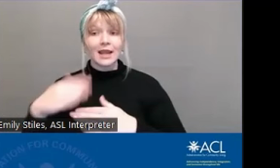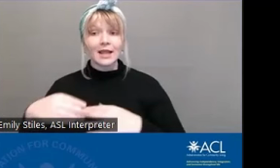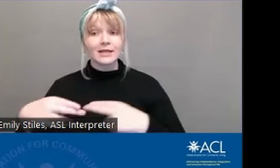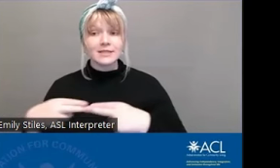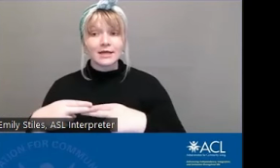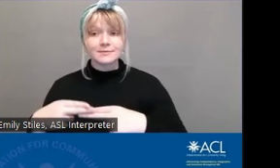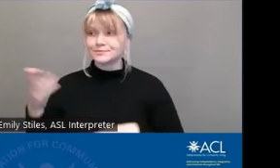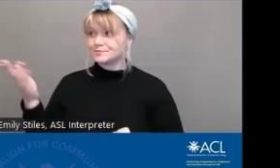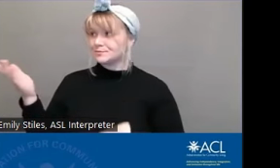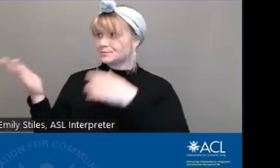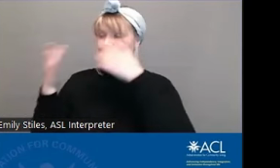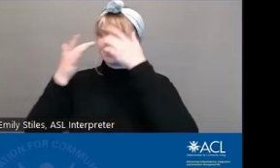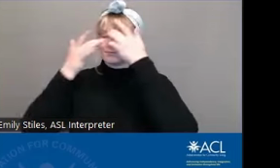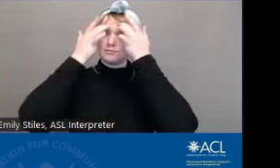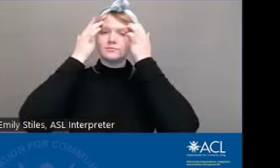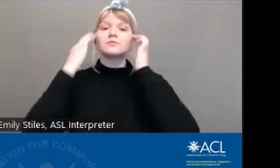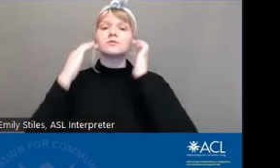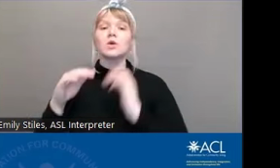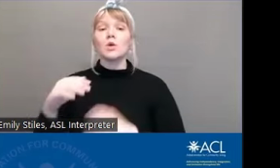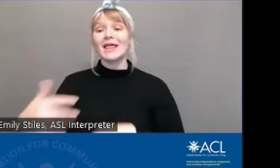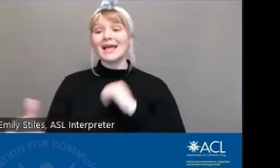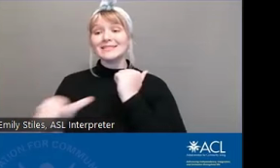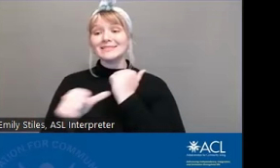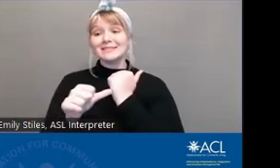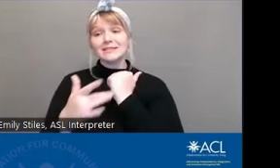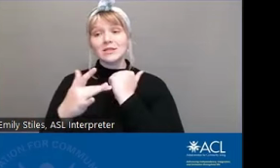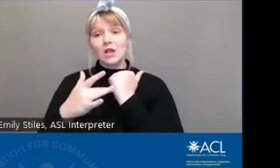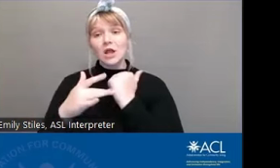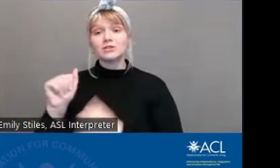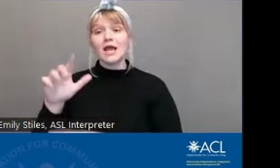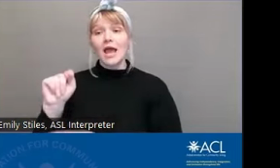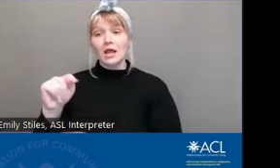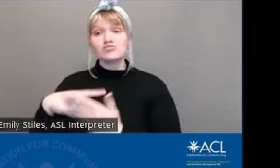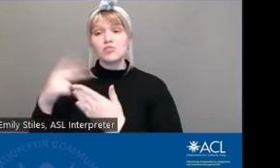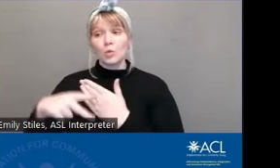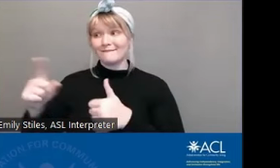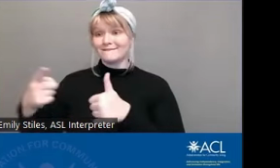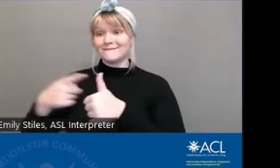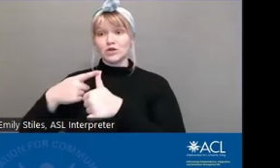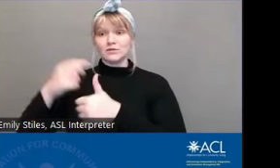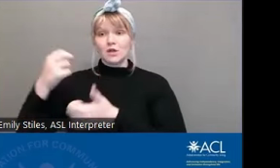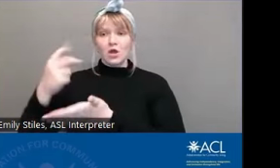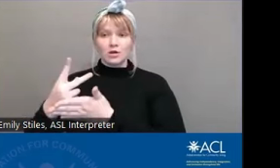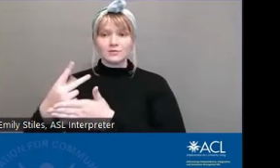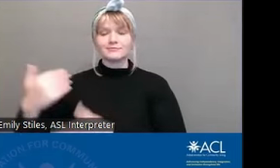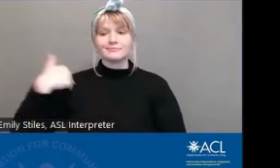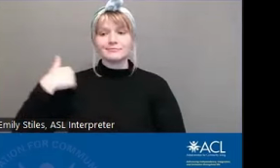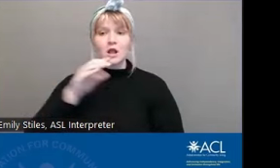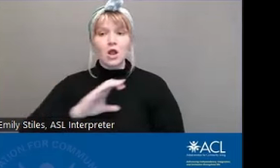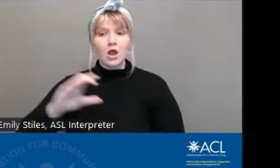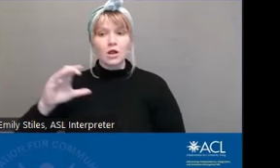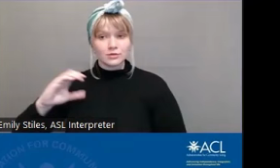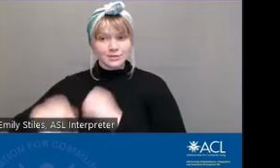The Assistive Technology Act programs were first authorized by Congress in 1988 to help